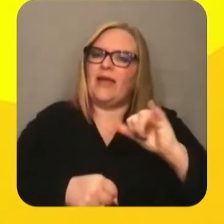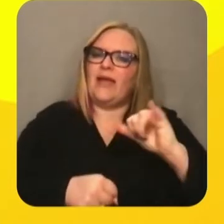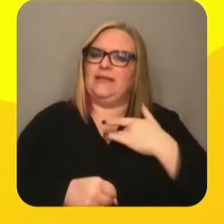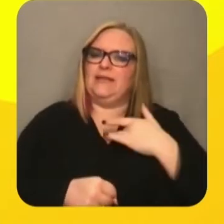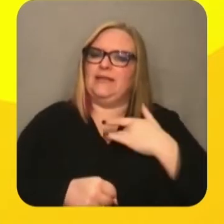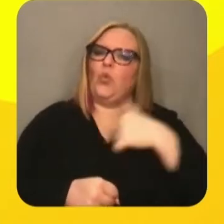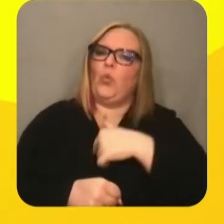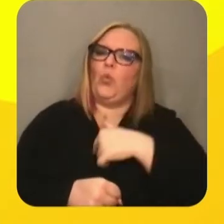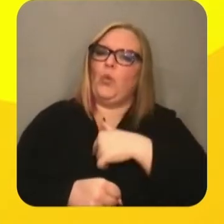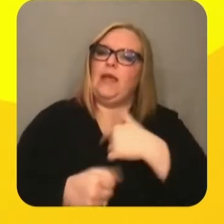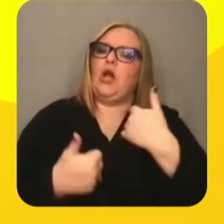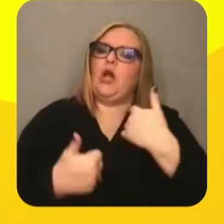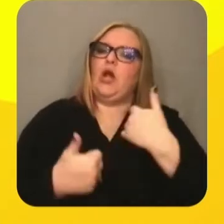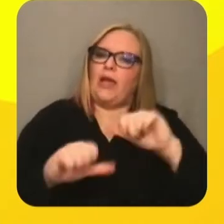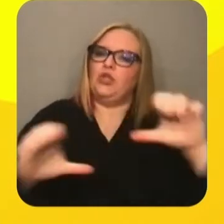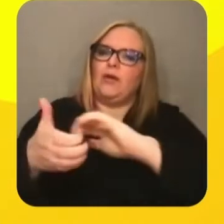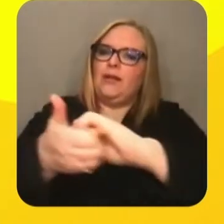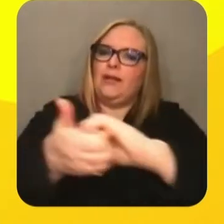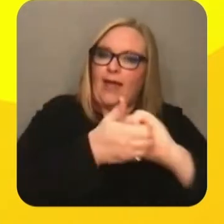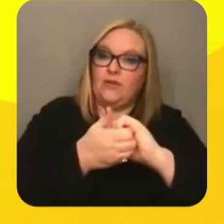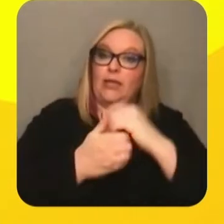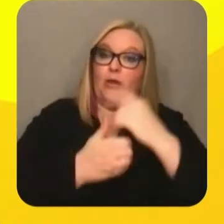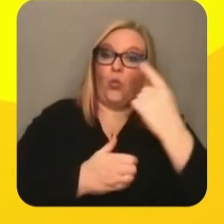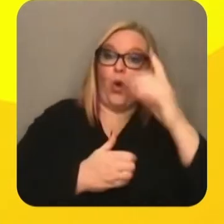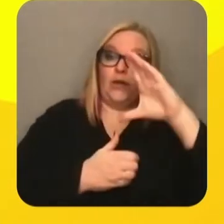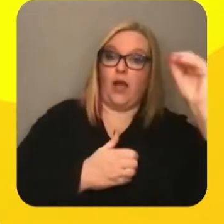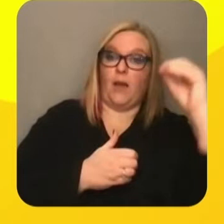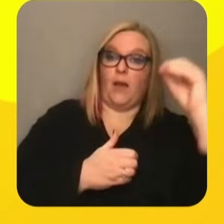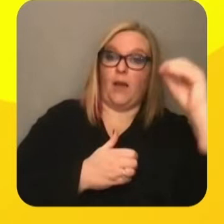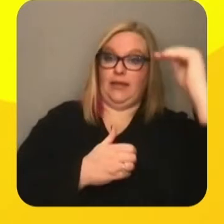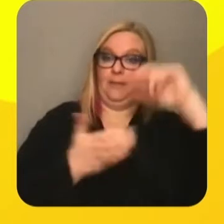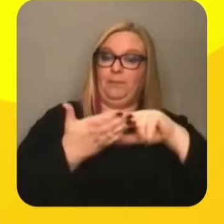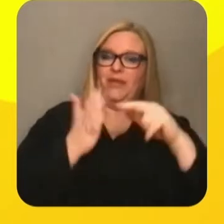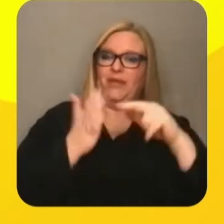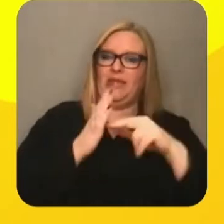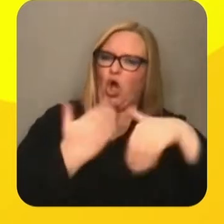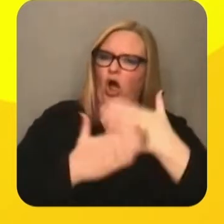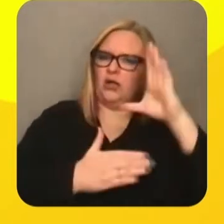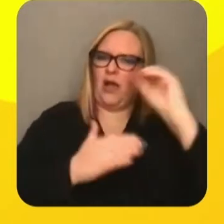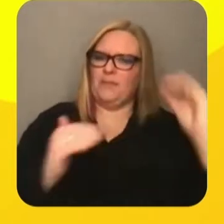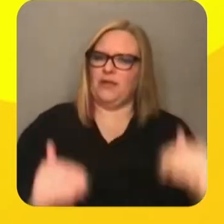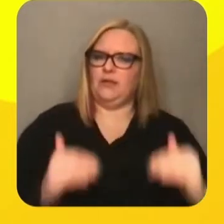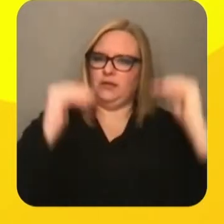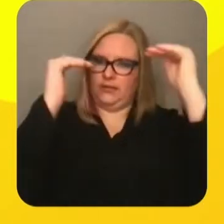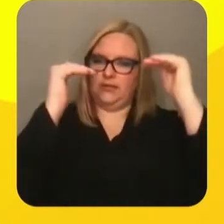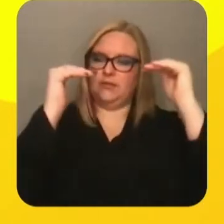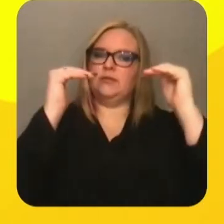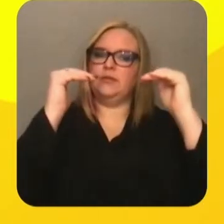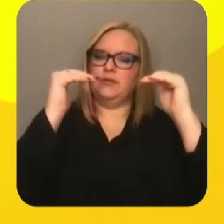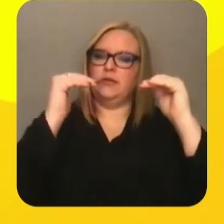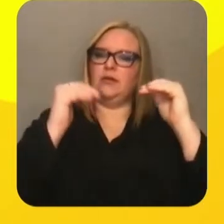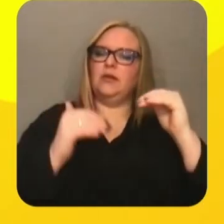When one company rises, all of us rise. There's something amazing that Uber and Snap is doing. I want to know about it.